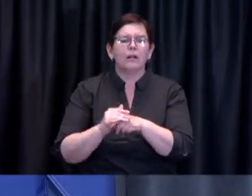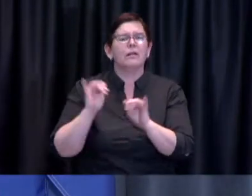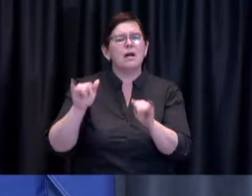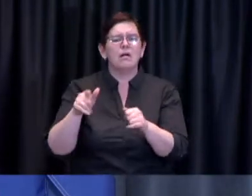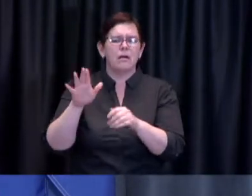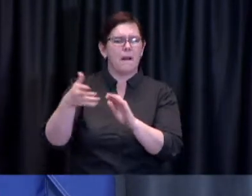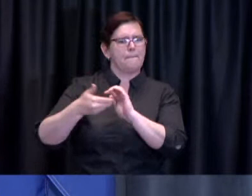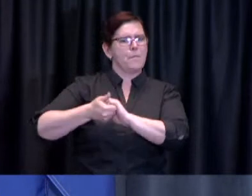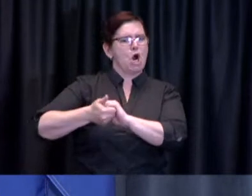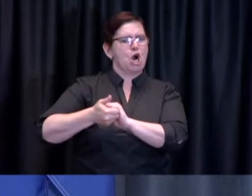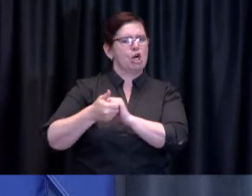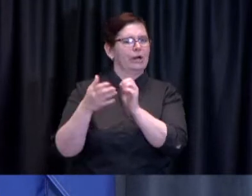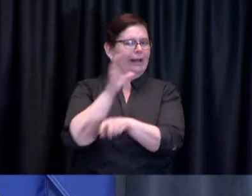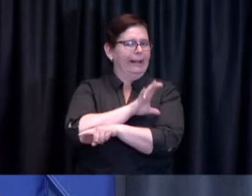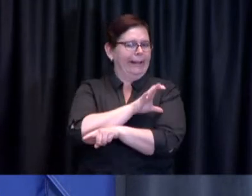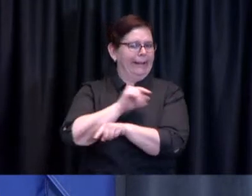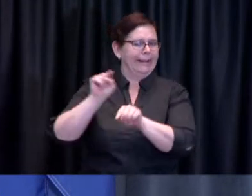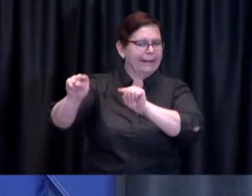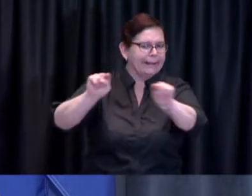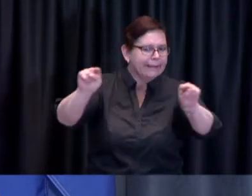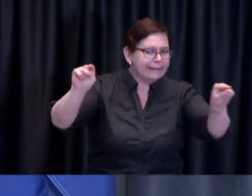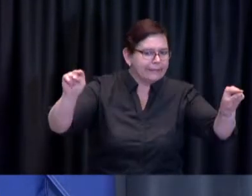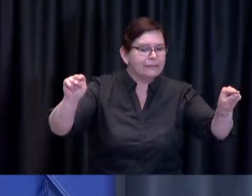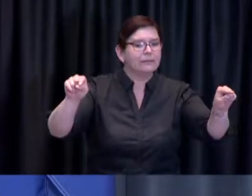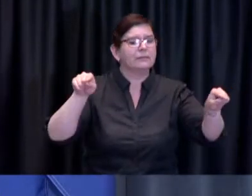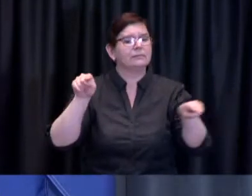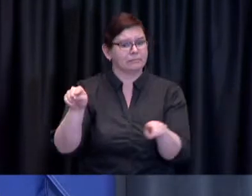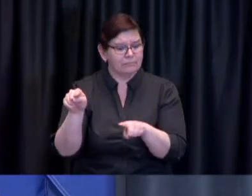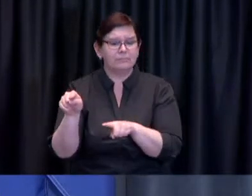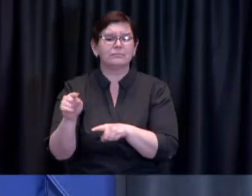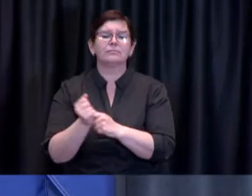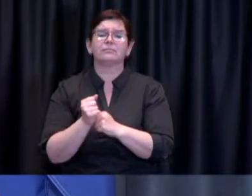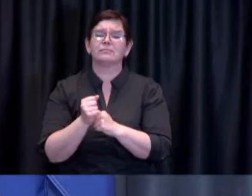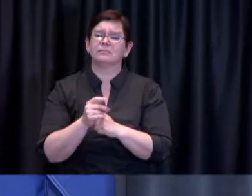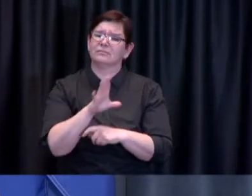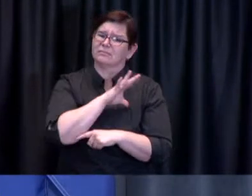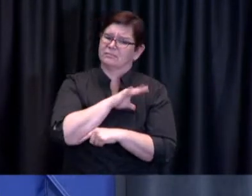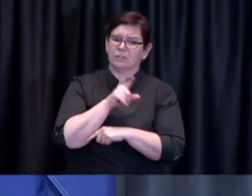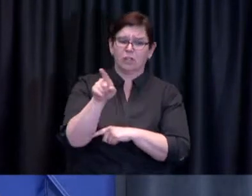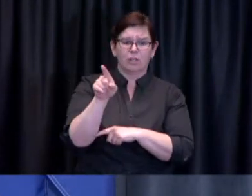for those active on social media I encourage you to follow Vaccine Hunters Canada on twitter